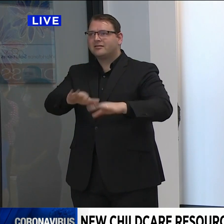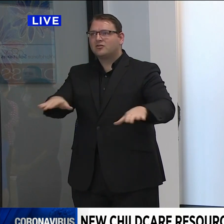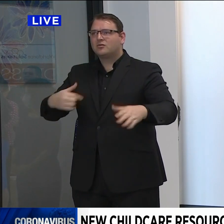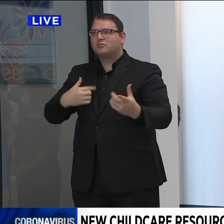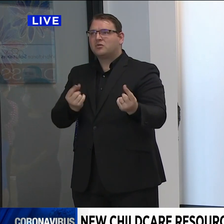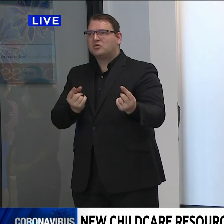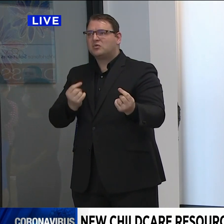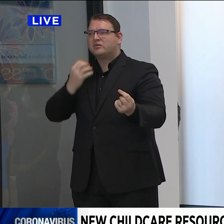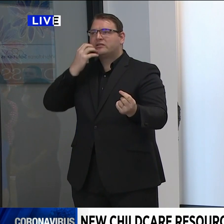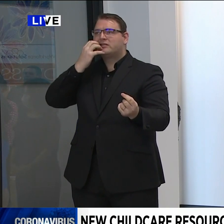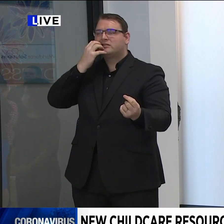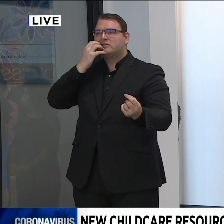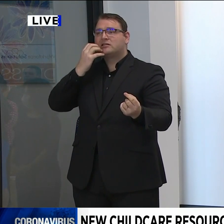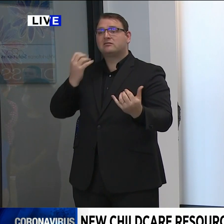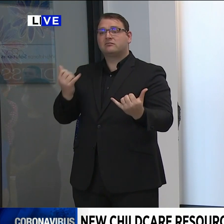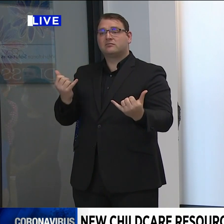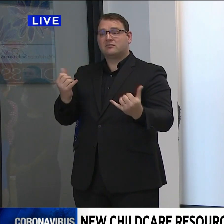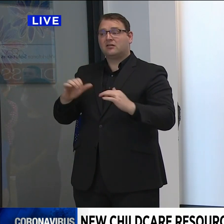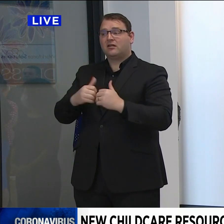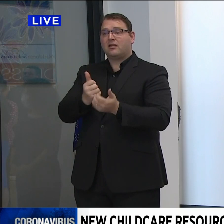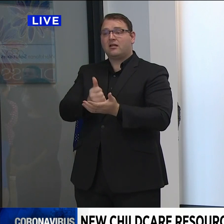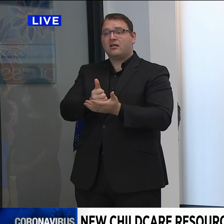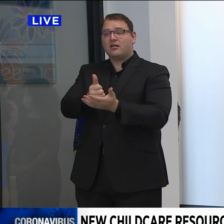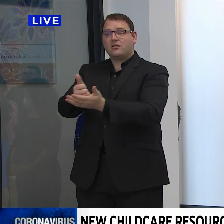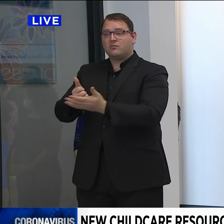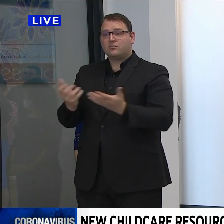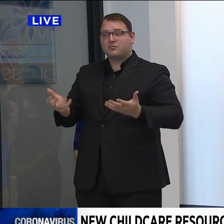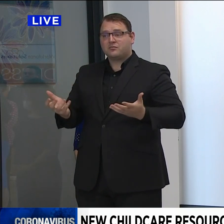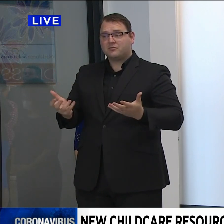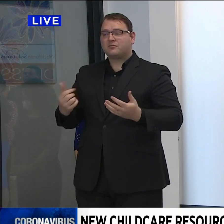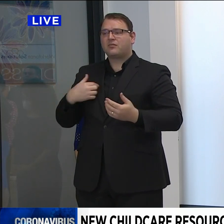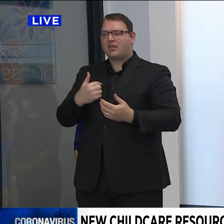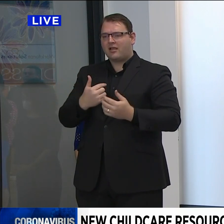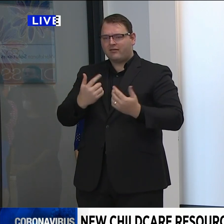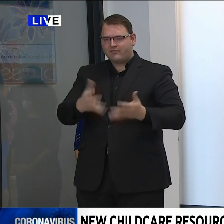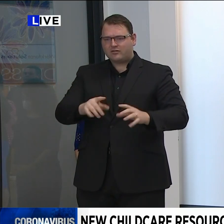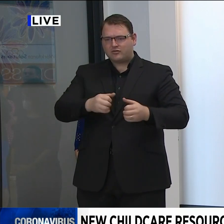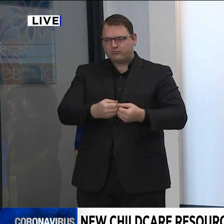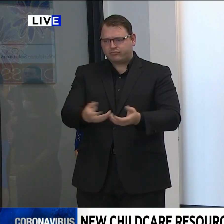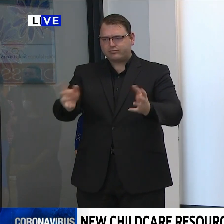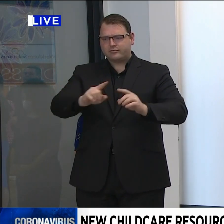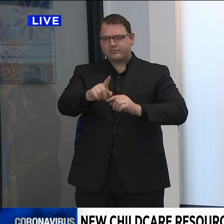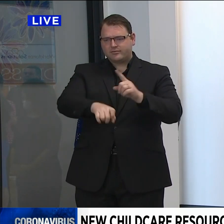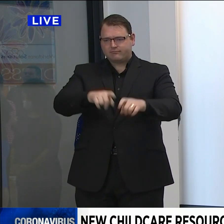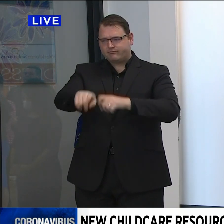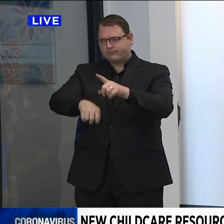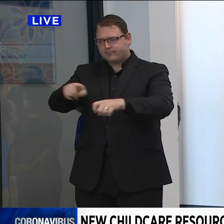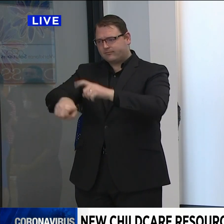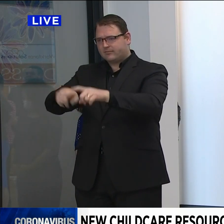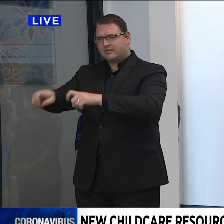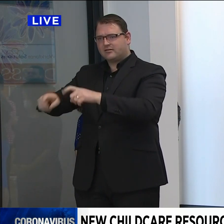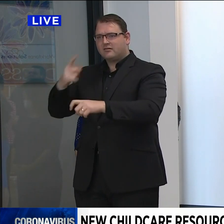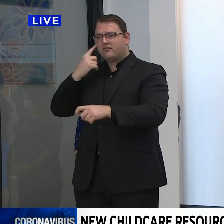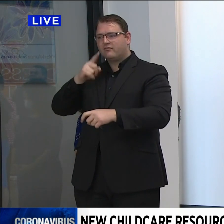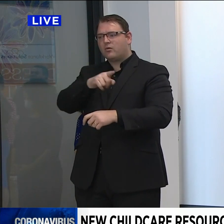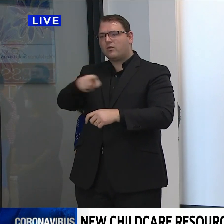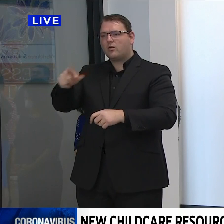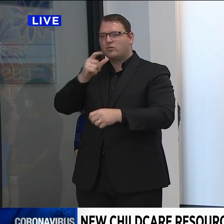Houston that Harris County’s essential services to ease the essential services to ease the fine quality child care fine quality child care to better understand the needs to better understand the needs of our public servants at the